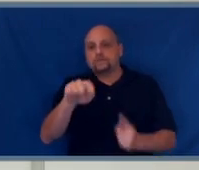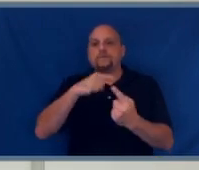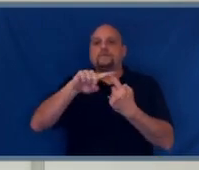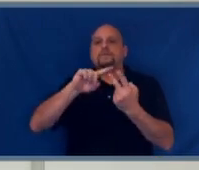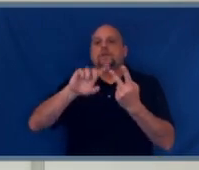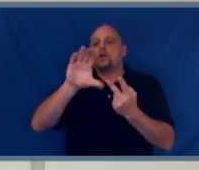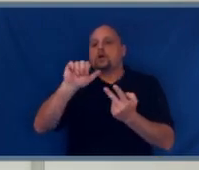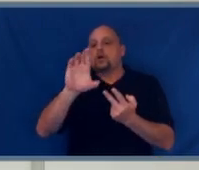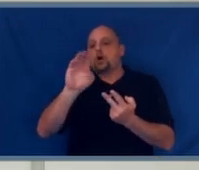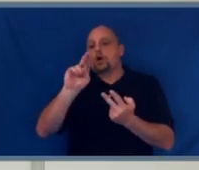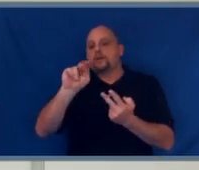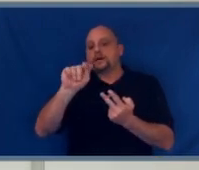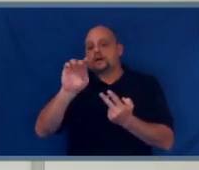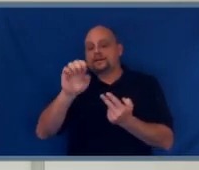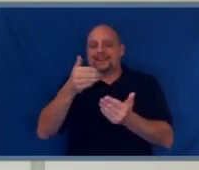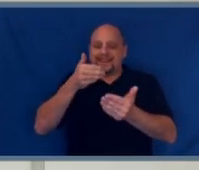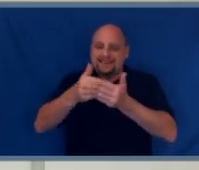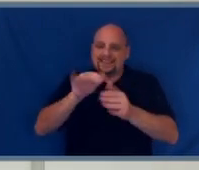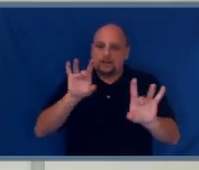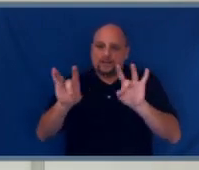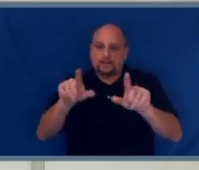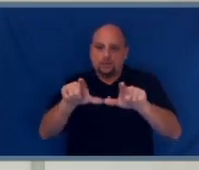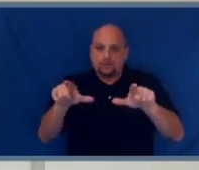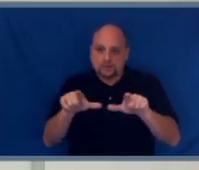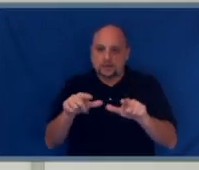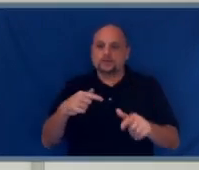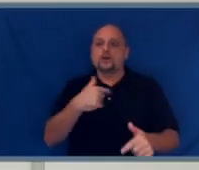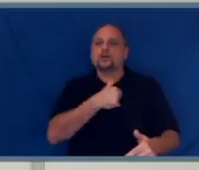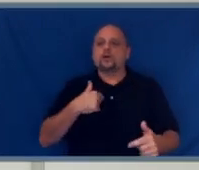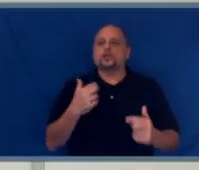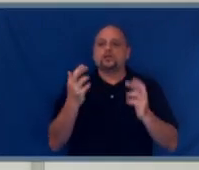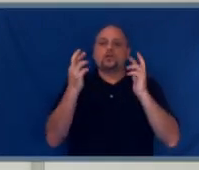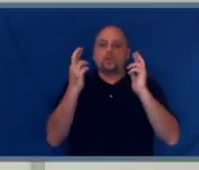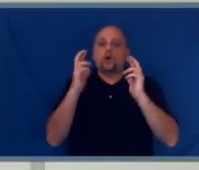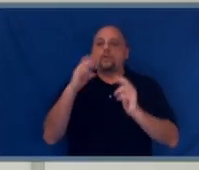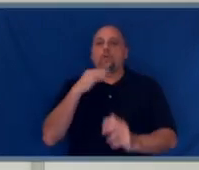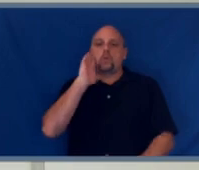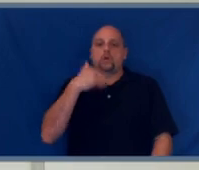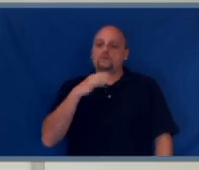THE SAMPLE SITE. WE BELIEVE IT WILL HAVE CARBON BEARING MATERIAL.